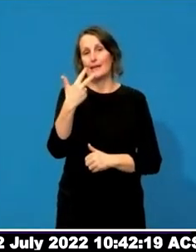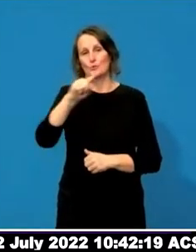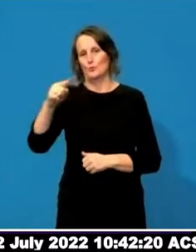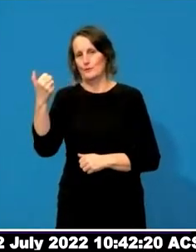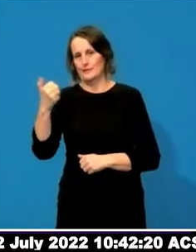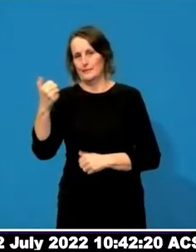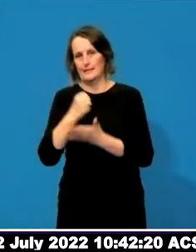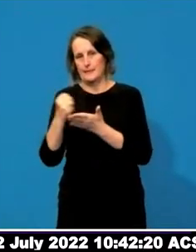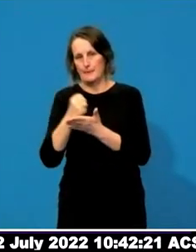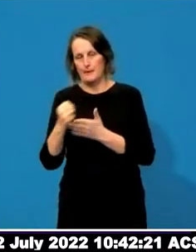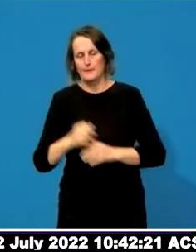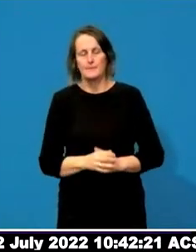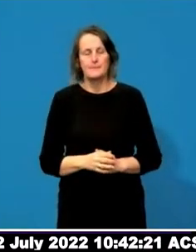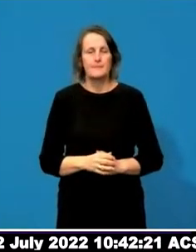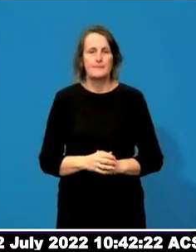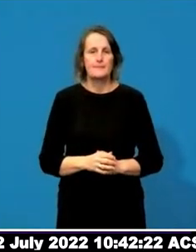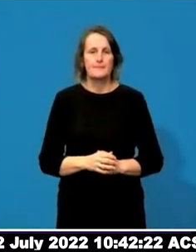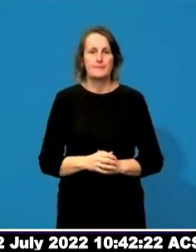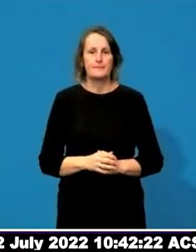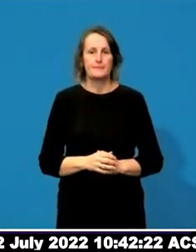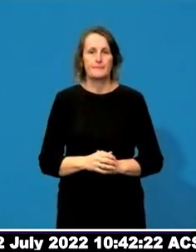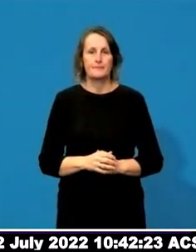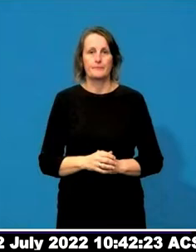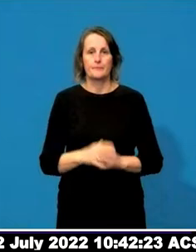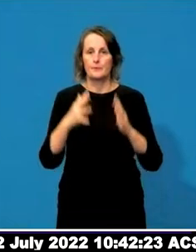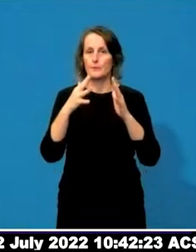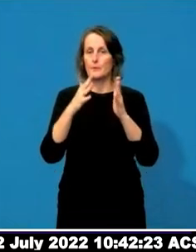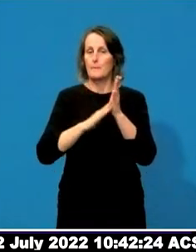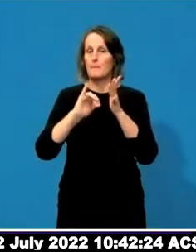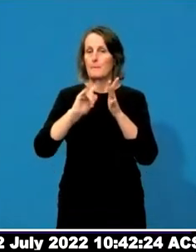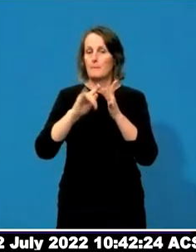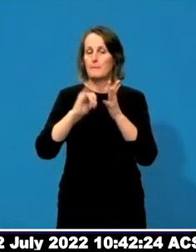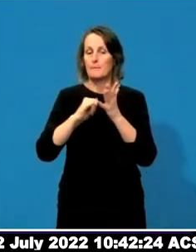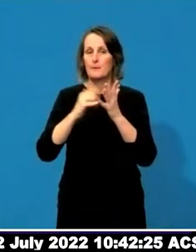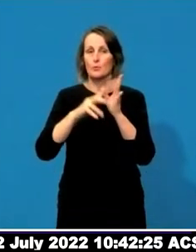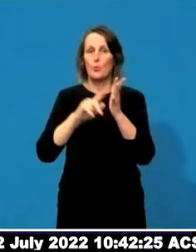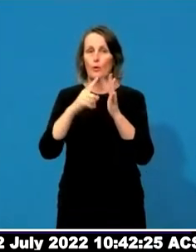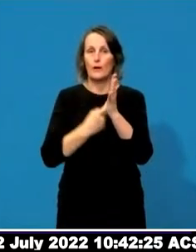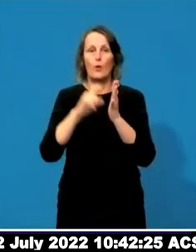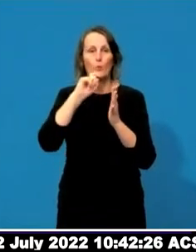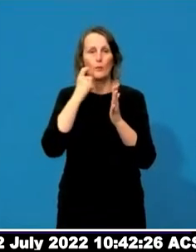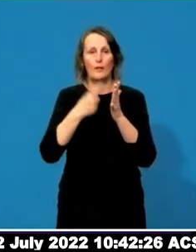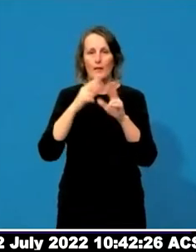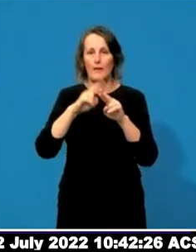Chair, my understanding is that Ms Walker will make an affirmation. Thank you very much. And, Ms Walker, thank you for coming to the Royal Commission